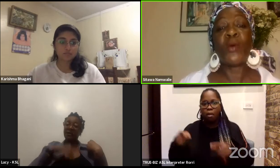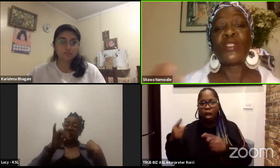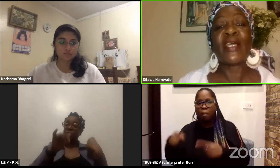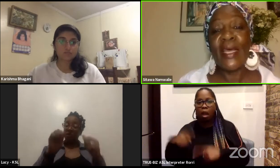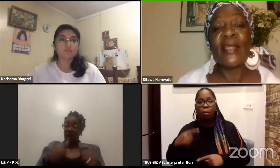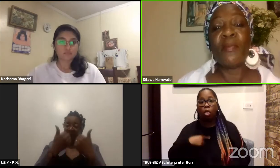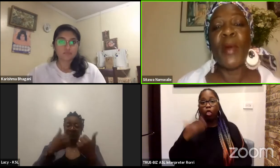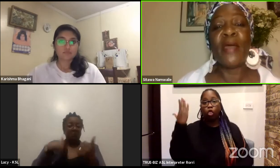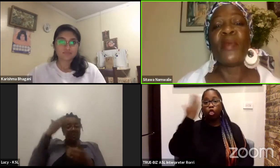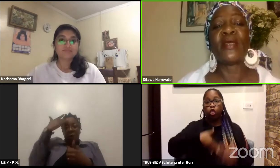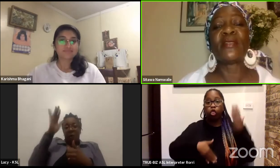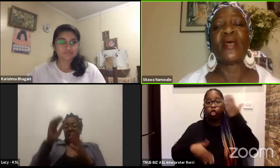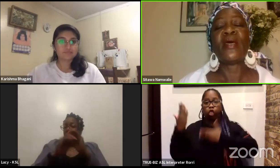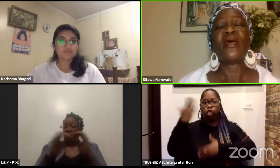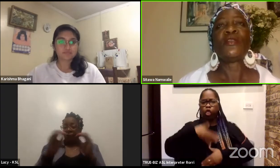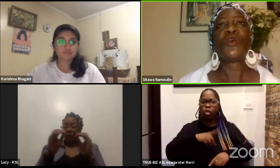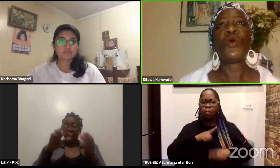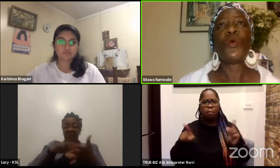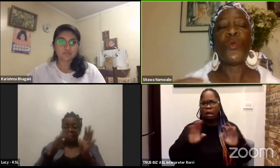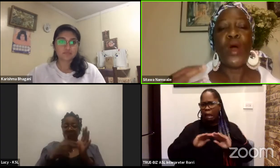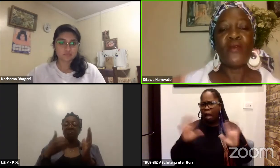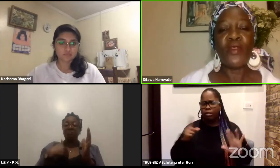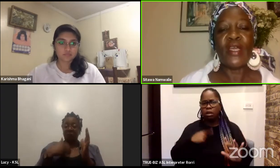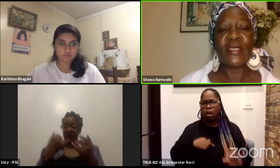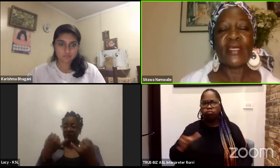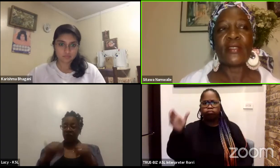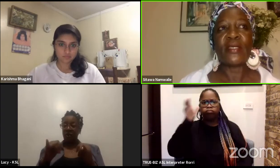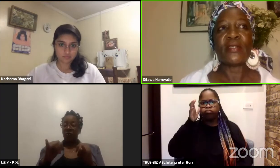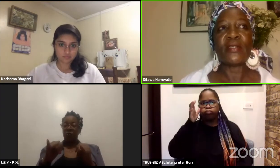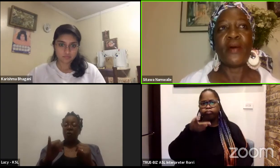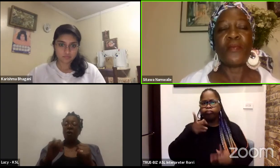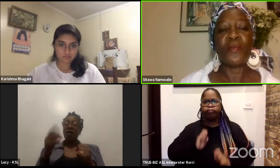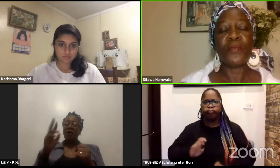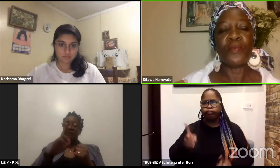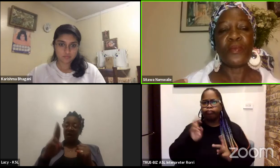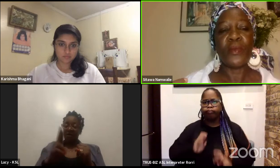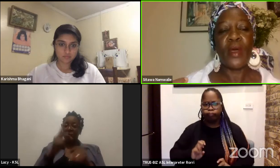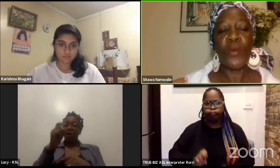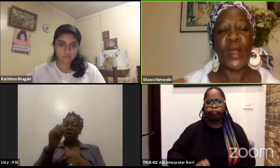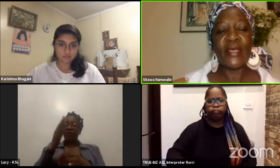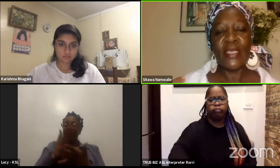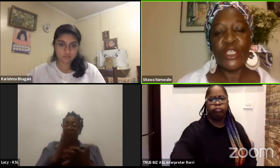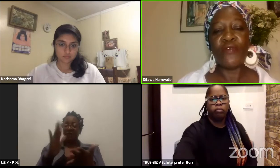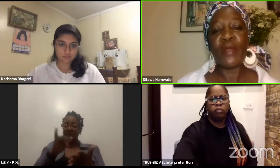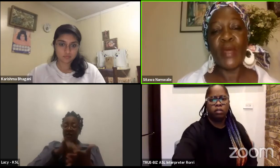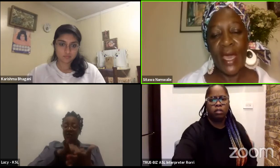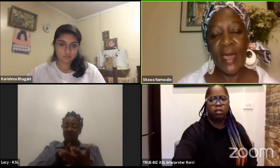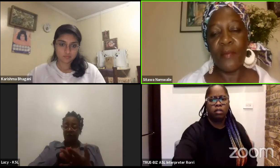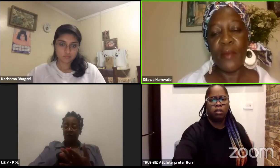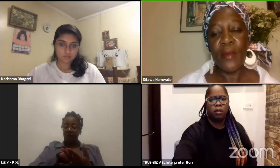but I was clearly imbibing it. So one of the things that when I set off and became